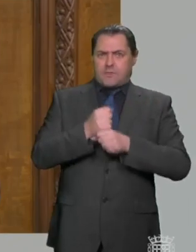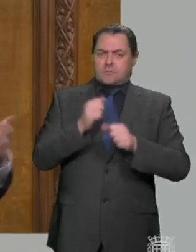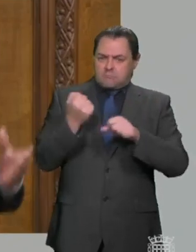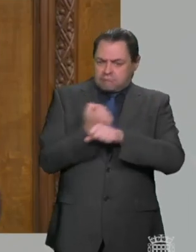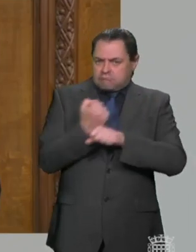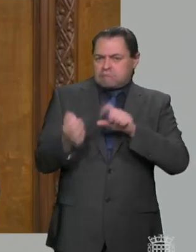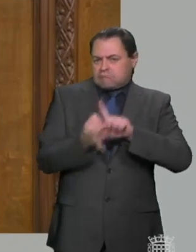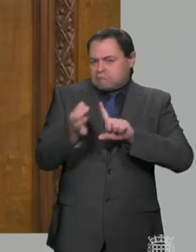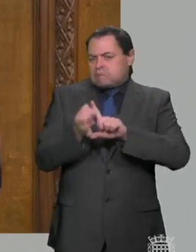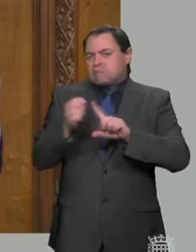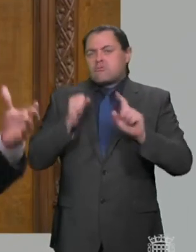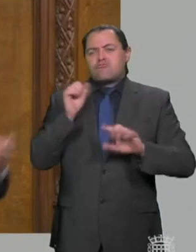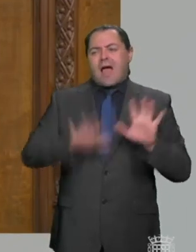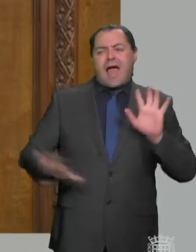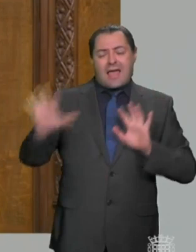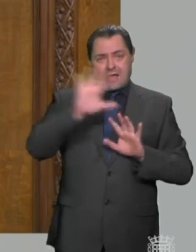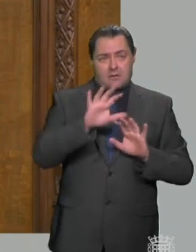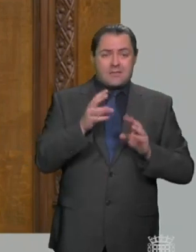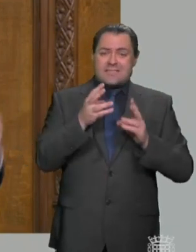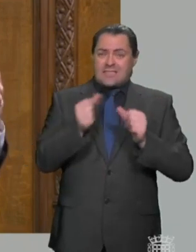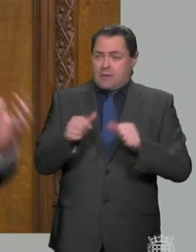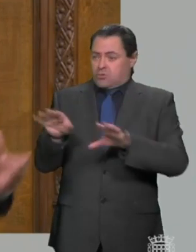across the country, including opening lines that have previously been closed.